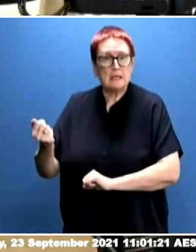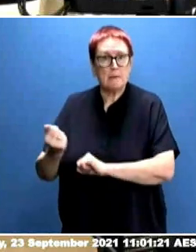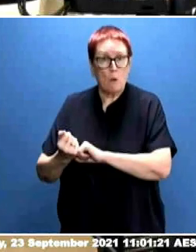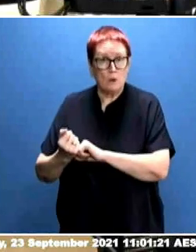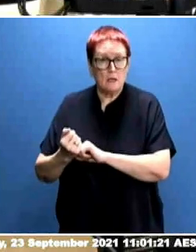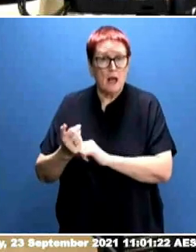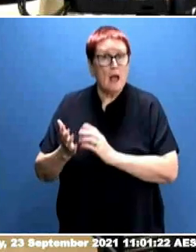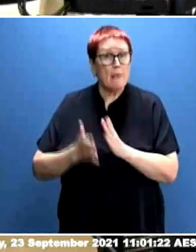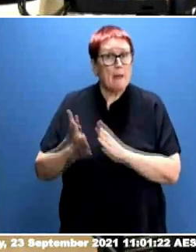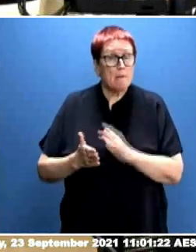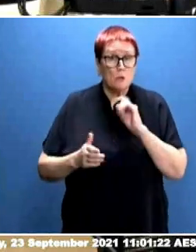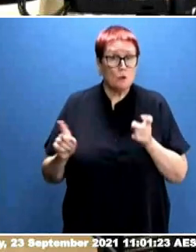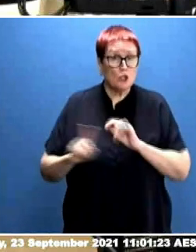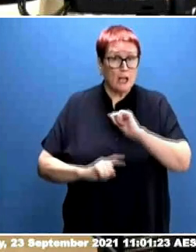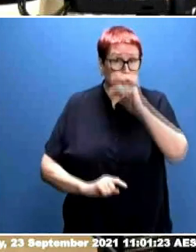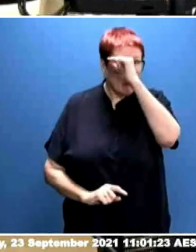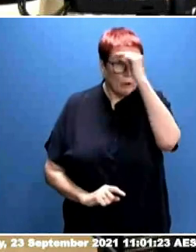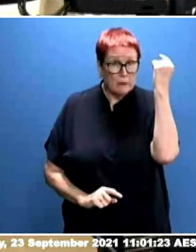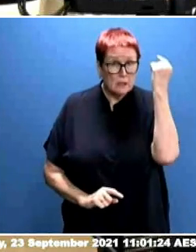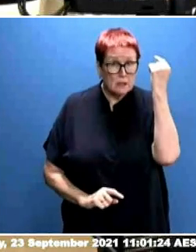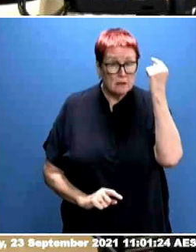at the start of your evidence today which was about the circuit breaker